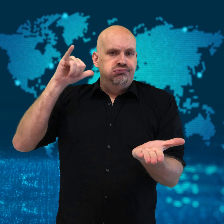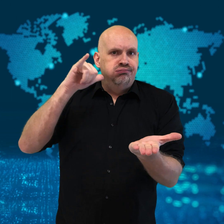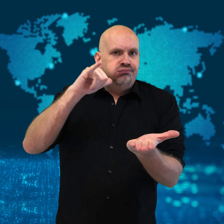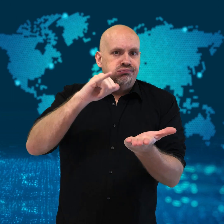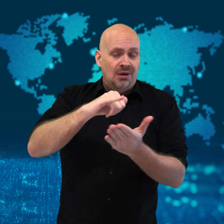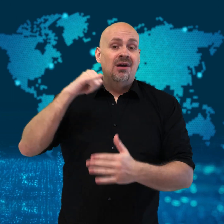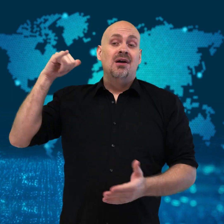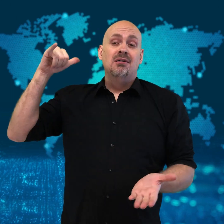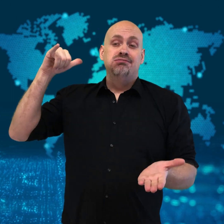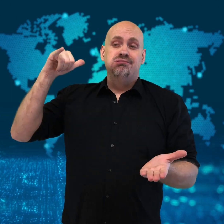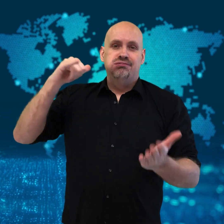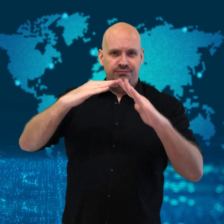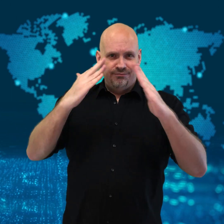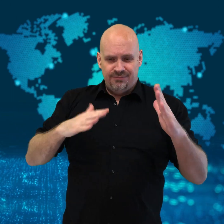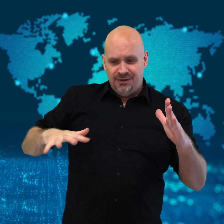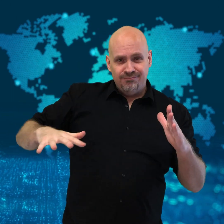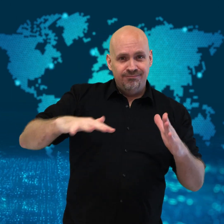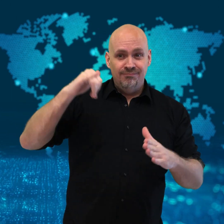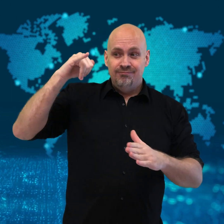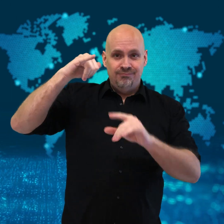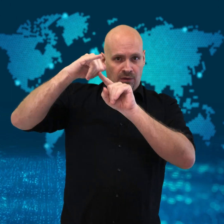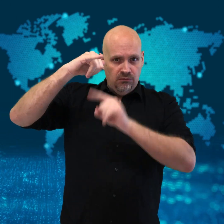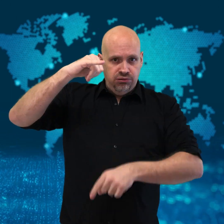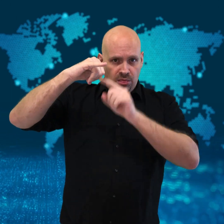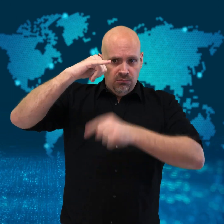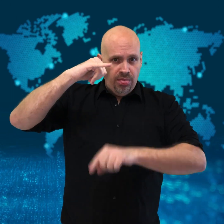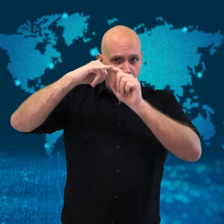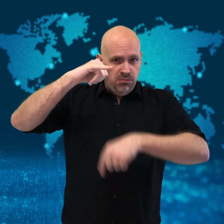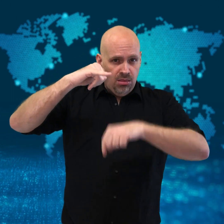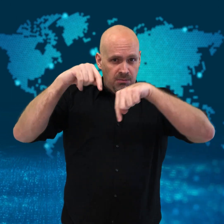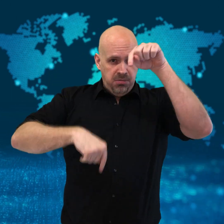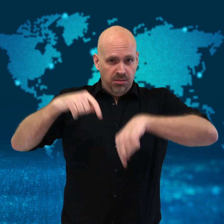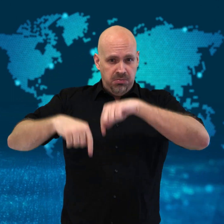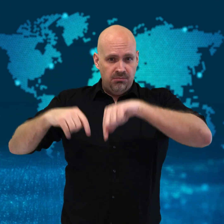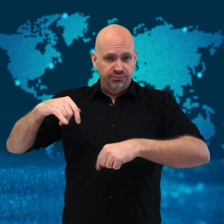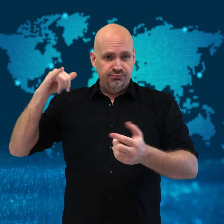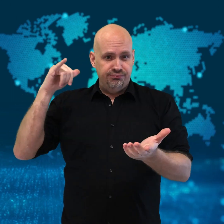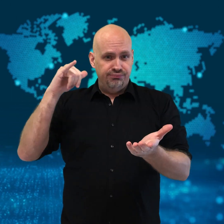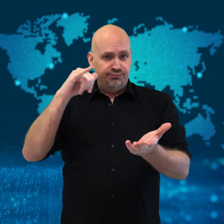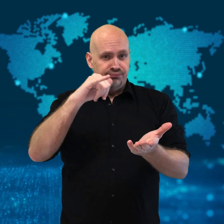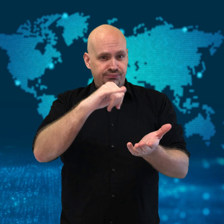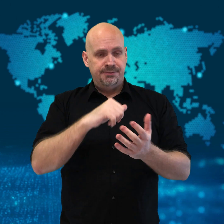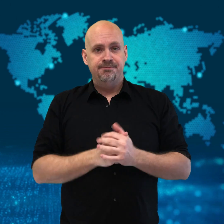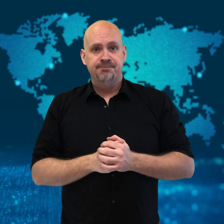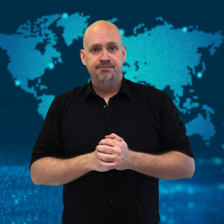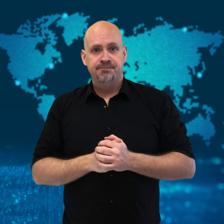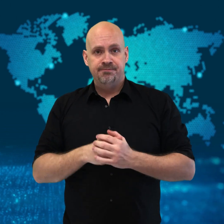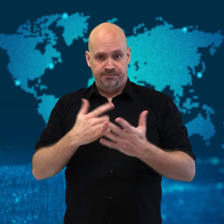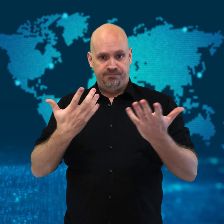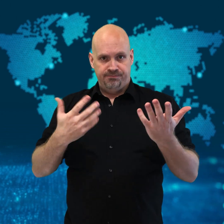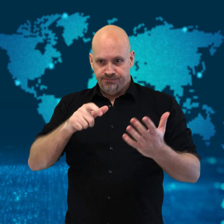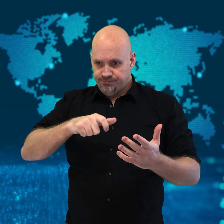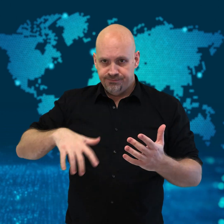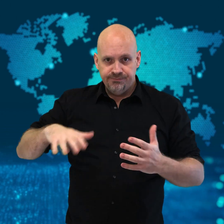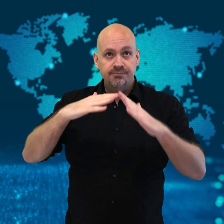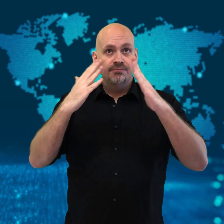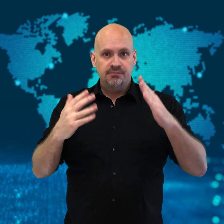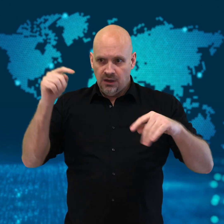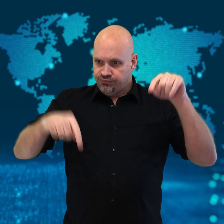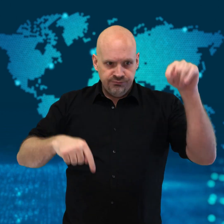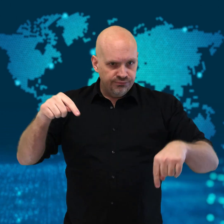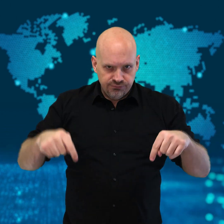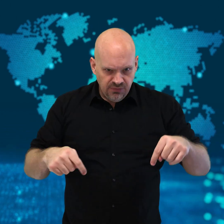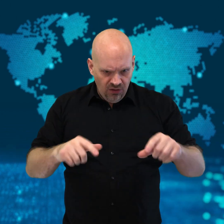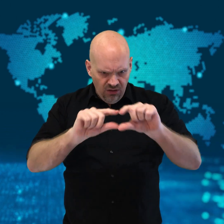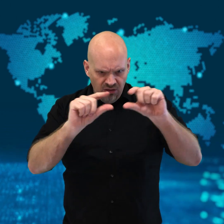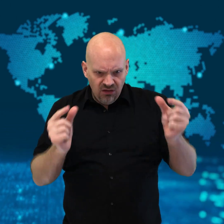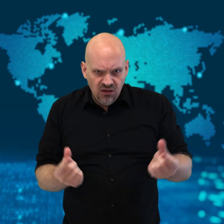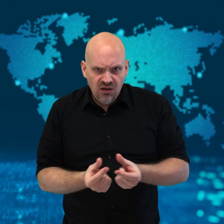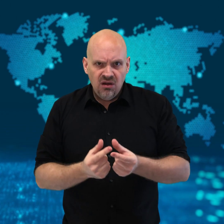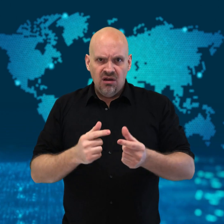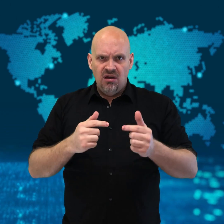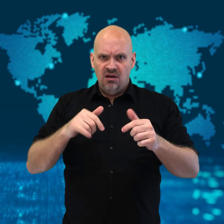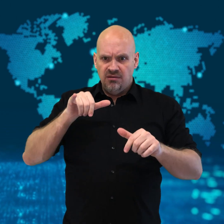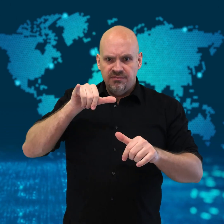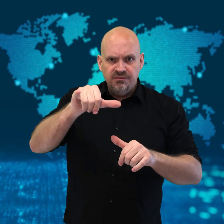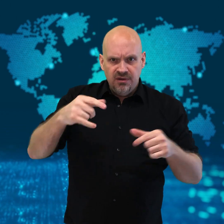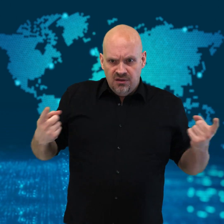Large, circular pieces of debris and a huge piece of the passenger plane’s